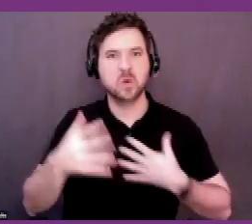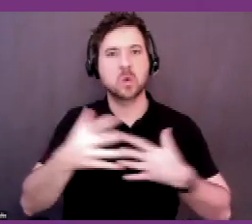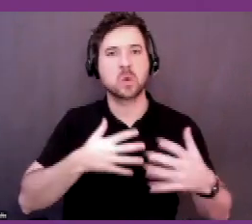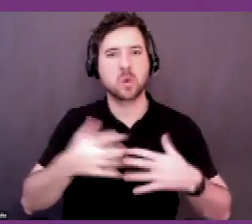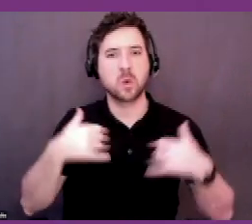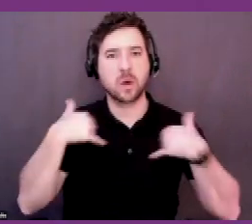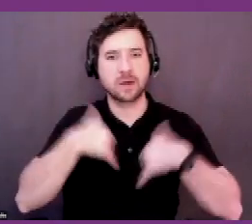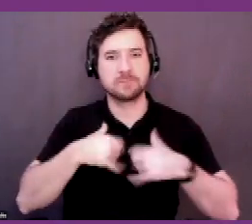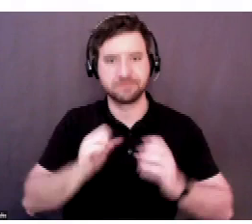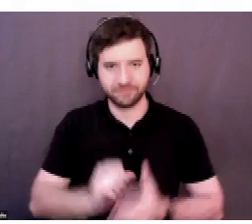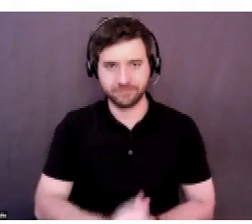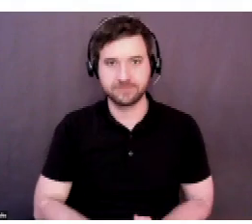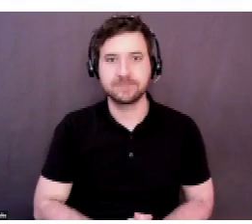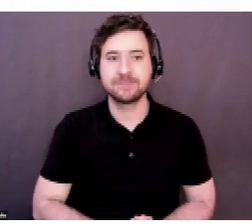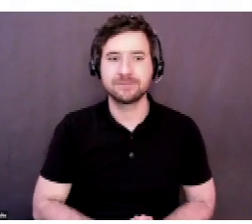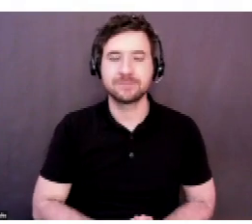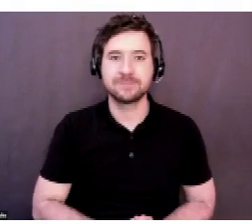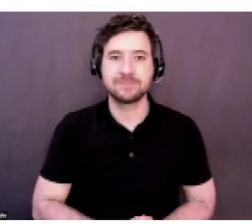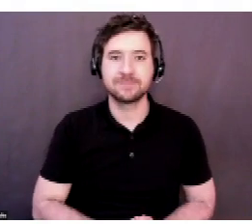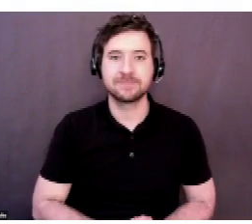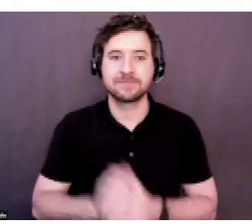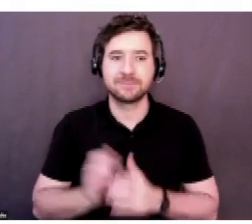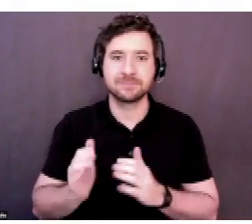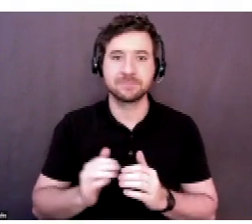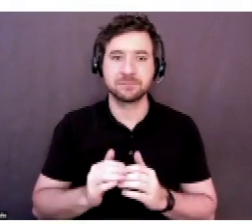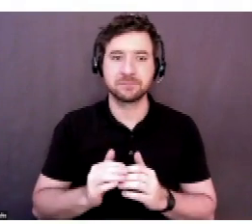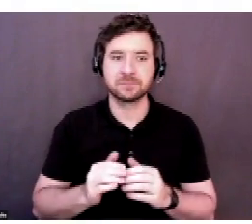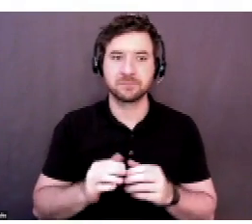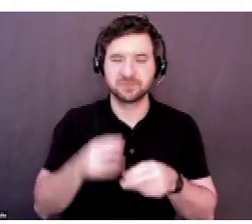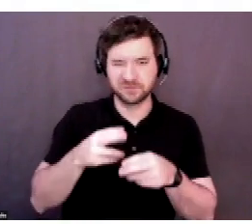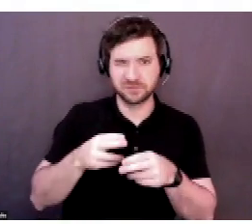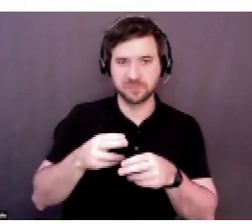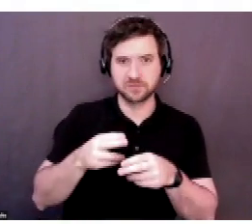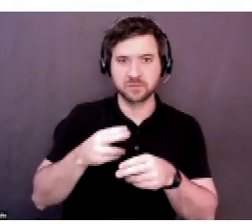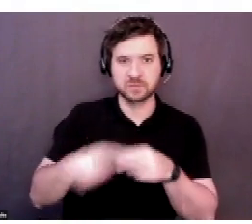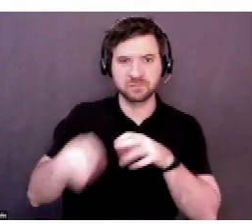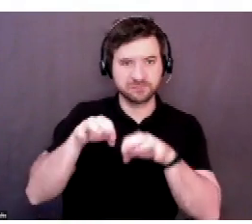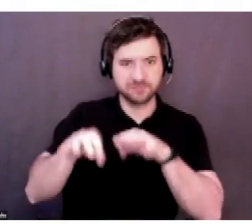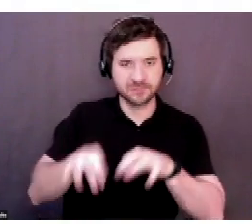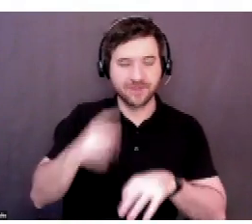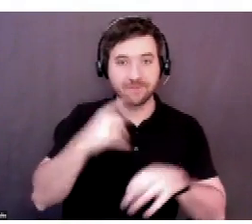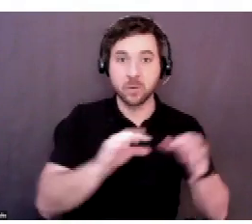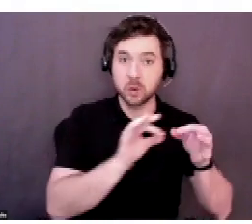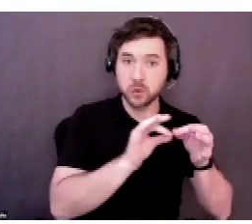Okay. Real quick for interpretation and captioning,